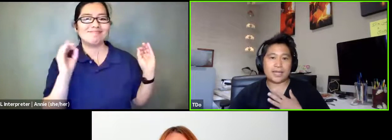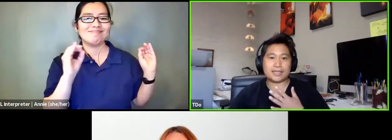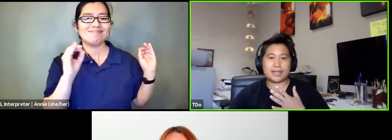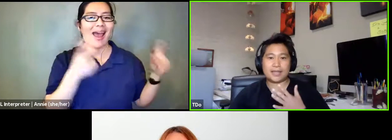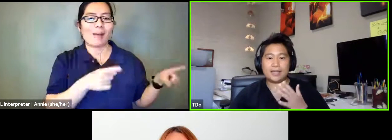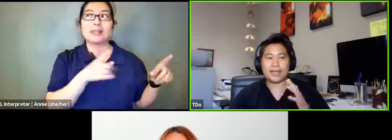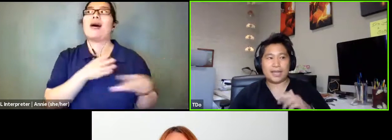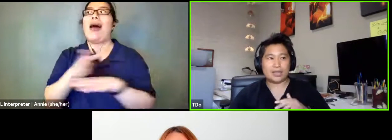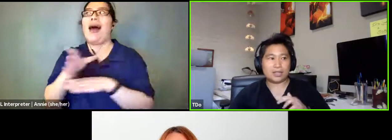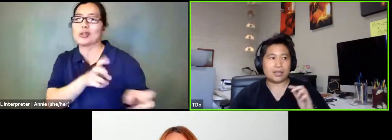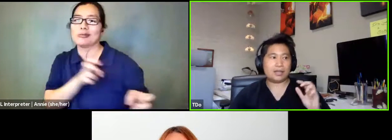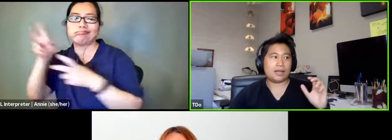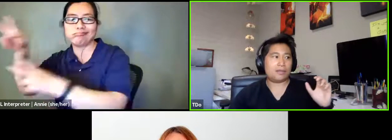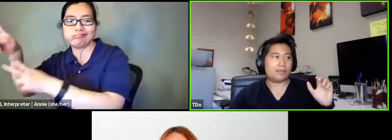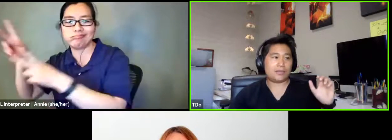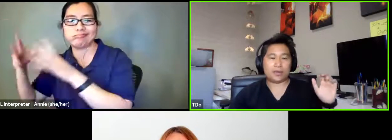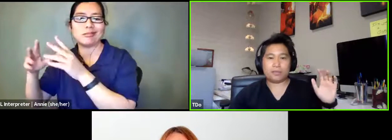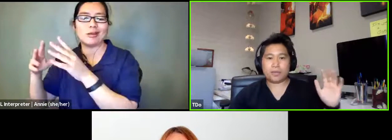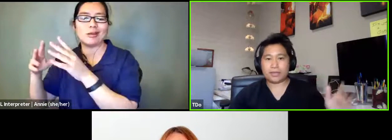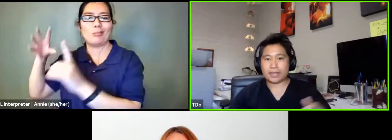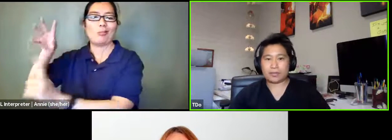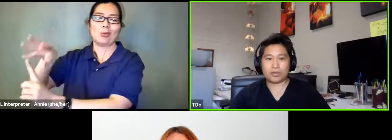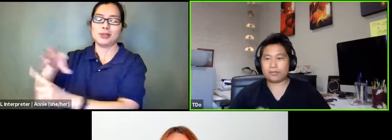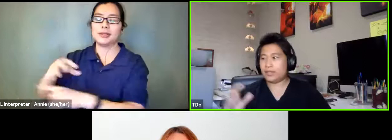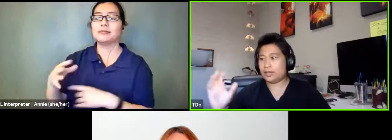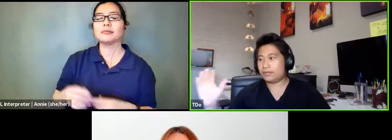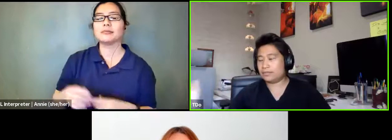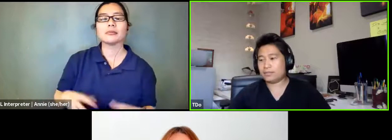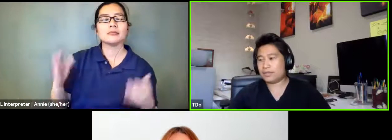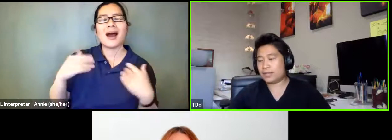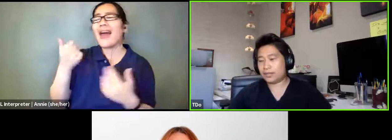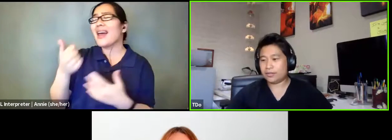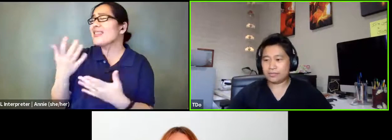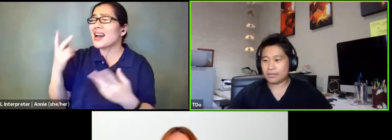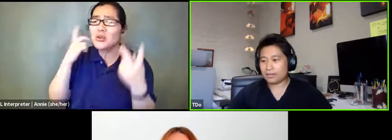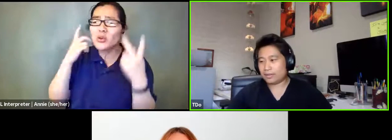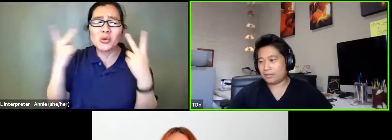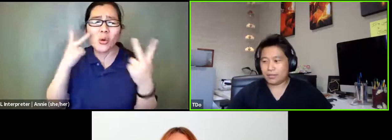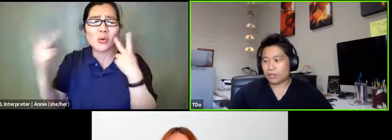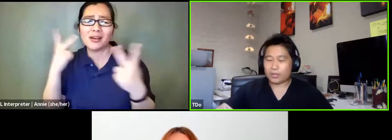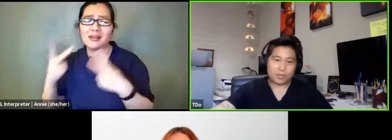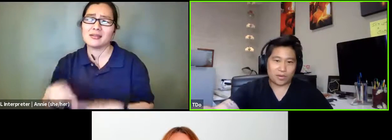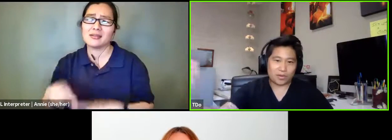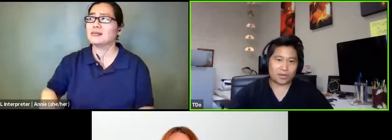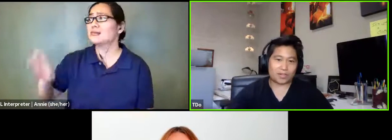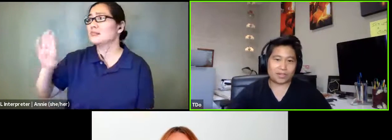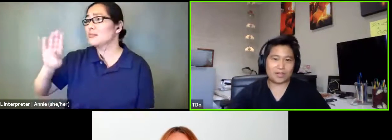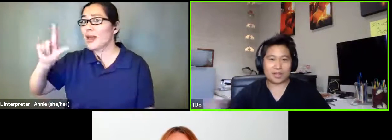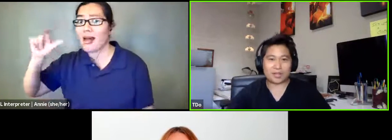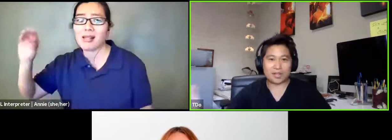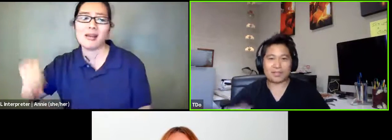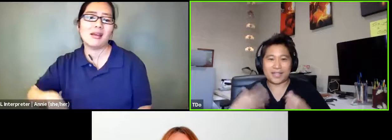anti-Asian, BLM, or an old woman walking across the street and no one is helping.